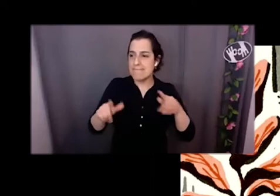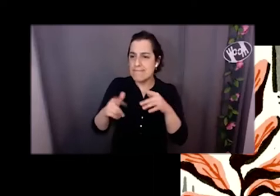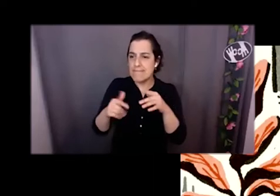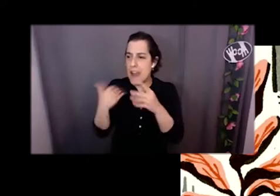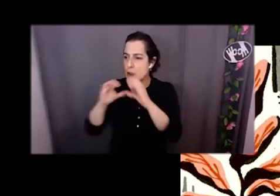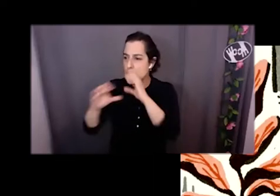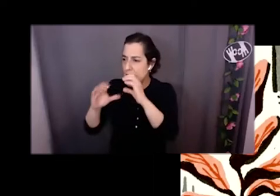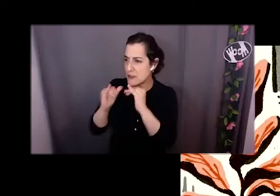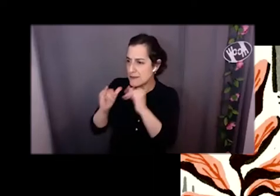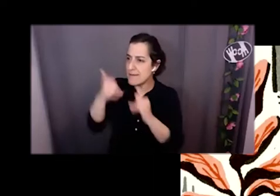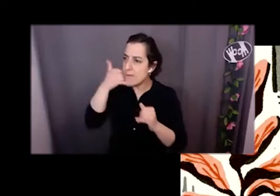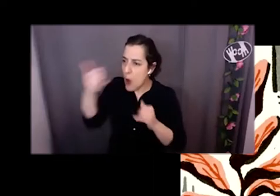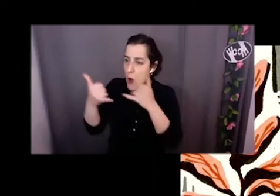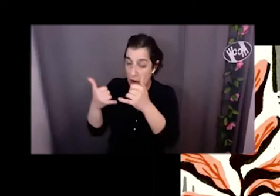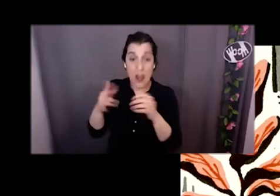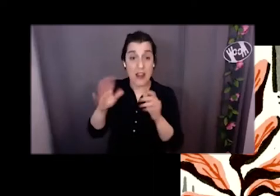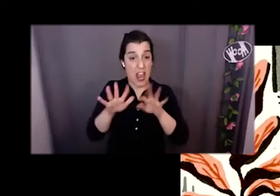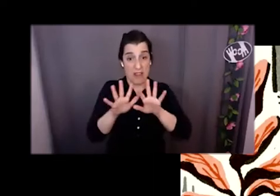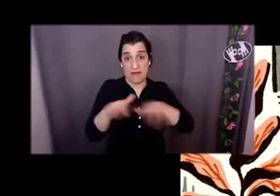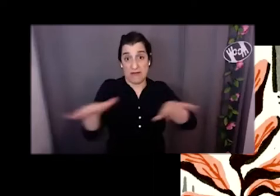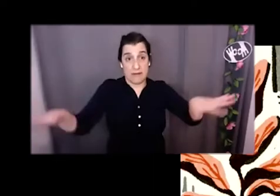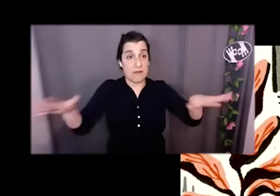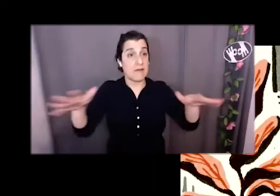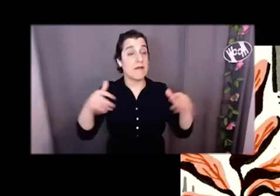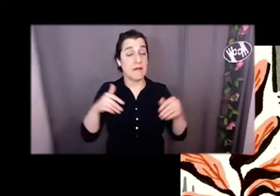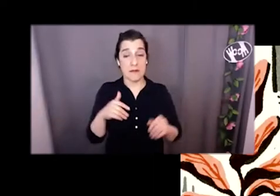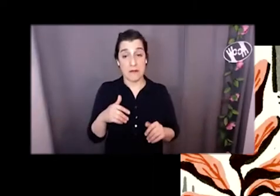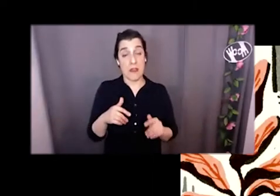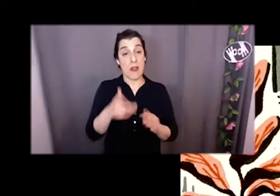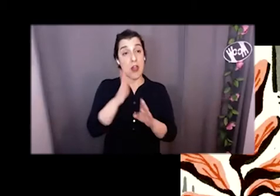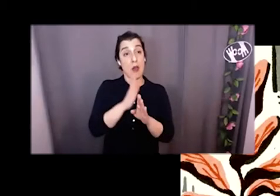Word is traveling really fast and most previously local blindness education